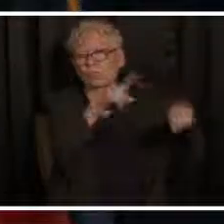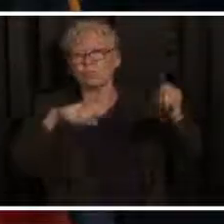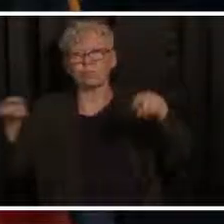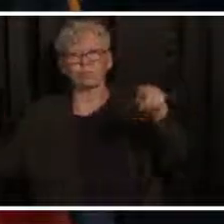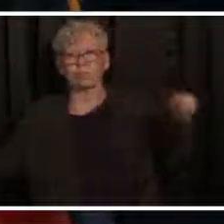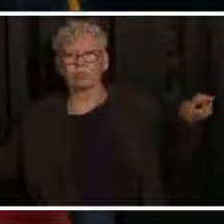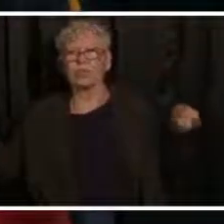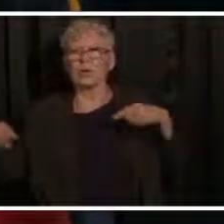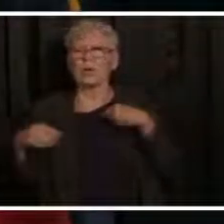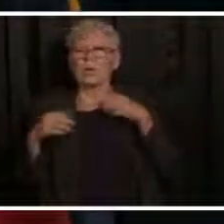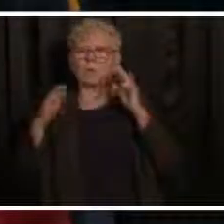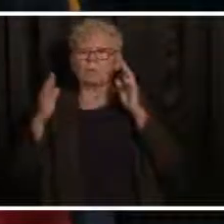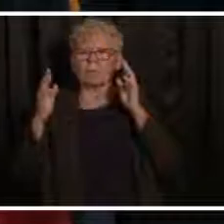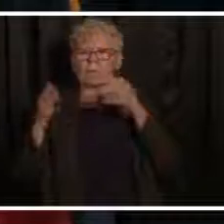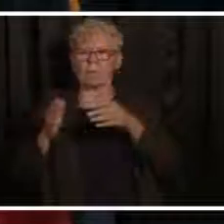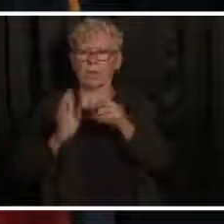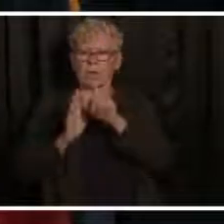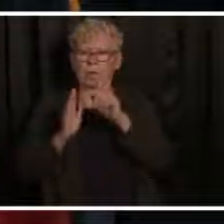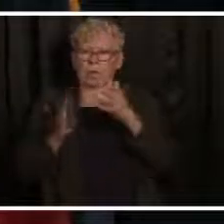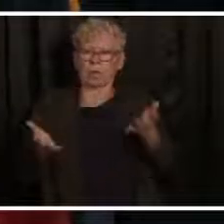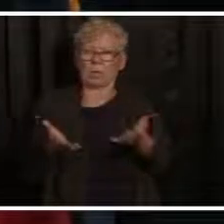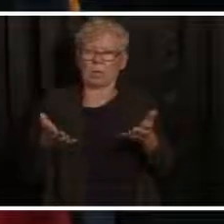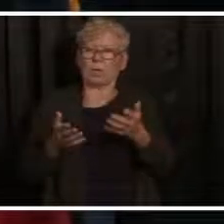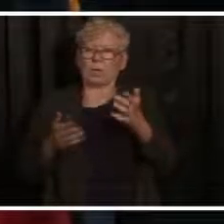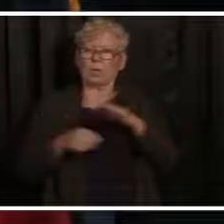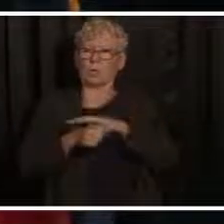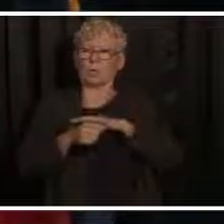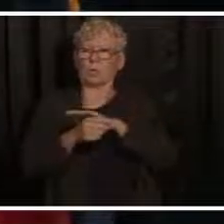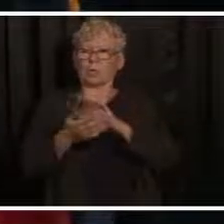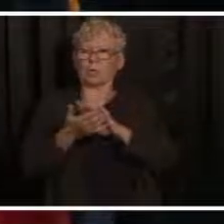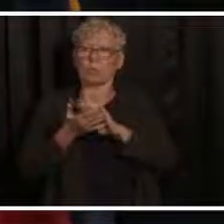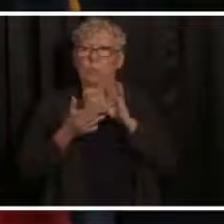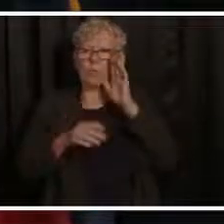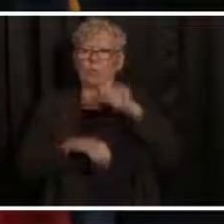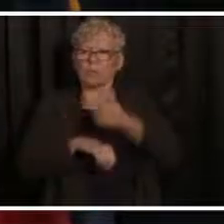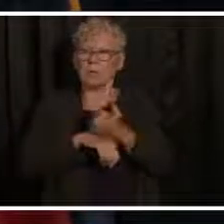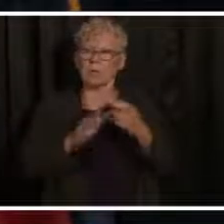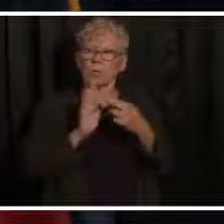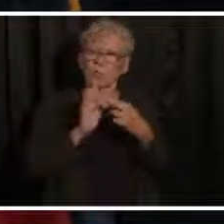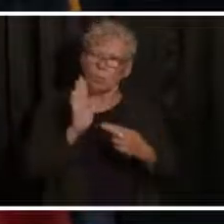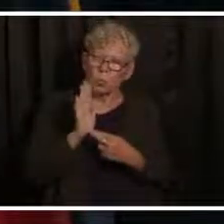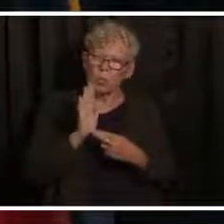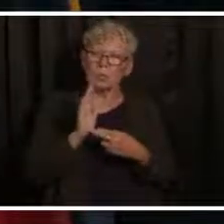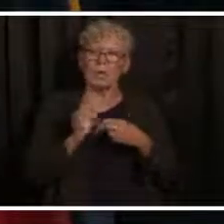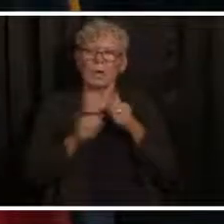guidance that we've issued at the state level echoing the best signs from the national level. We have two questions